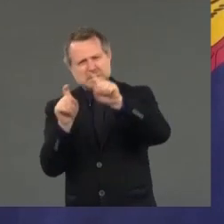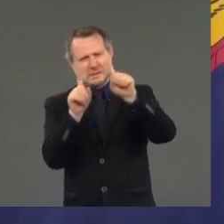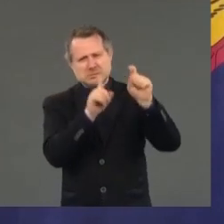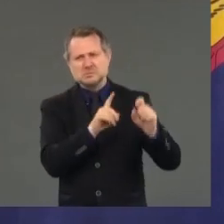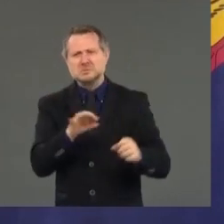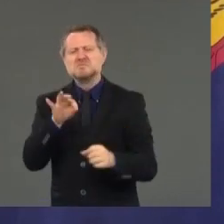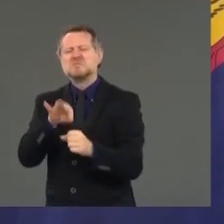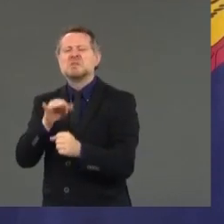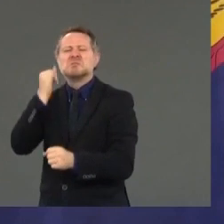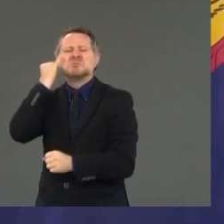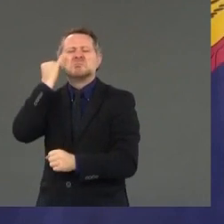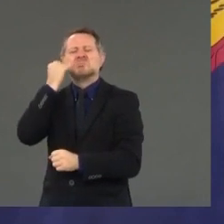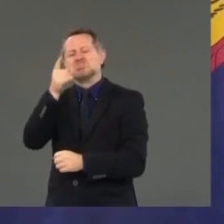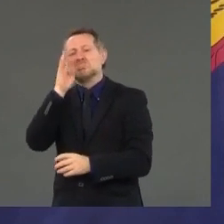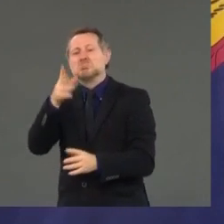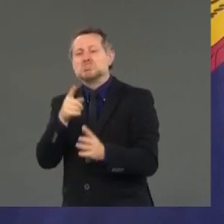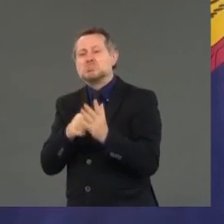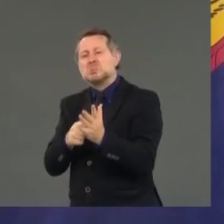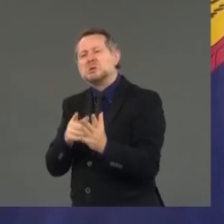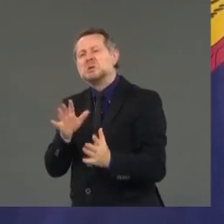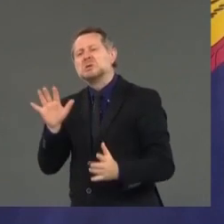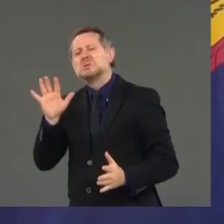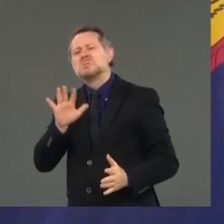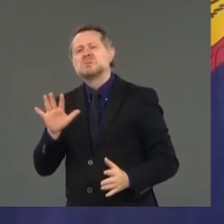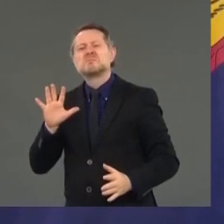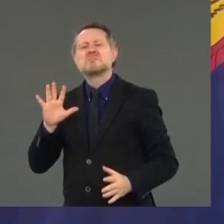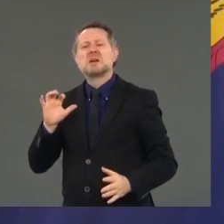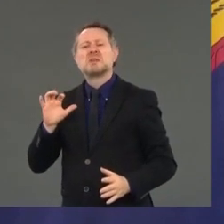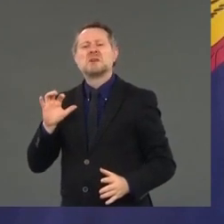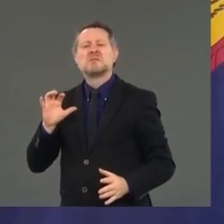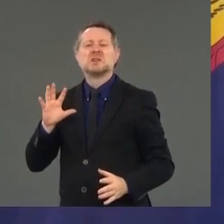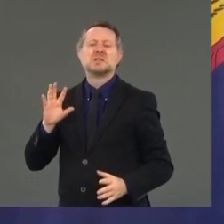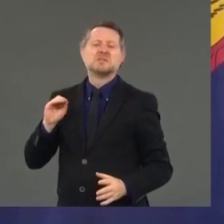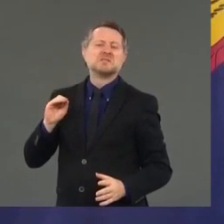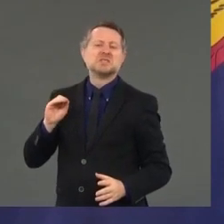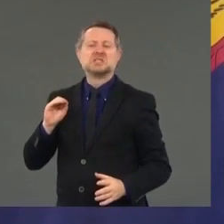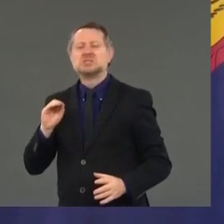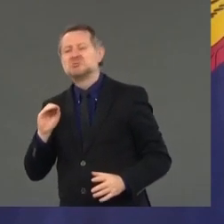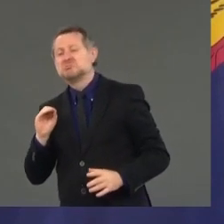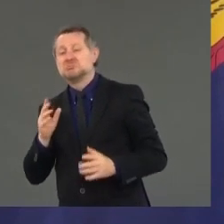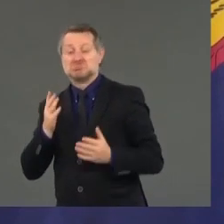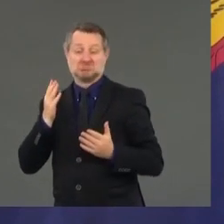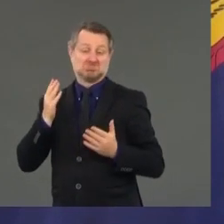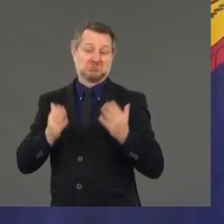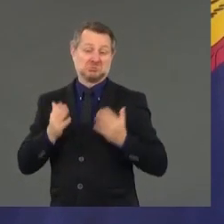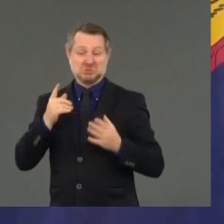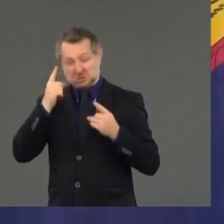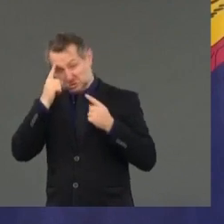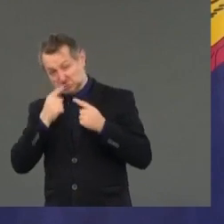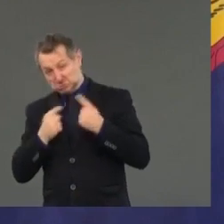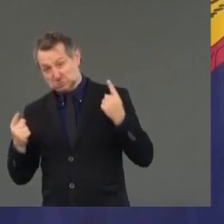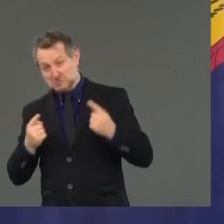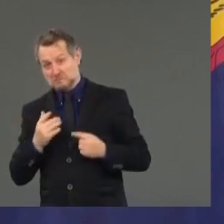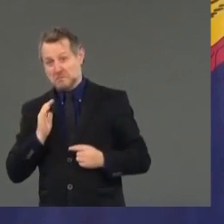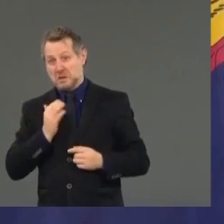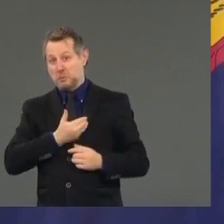DISTRICTS IF YOU WERE TO HAVE